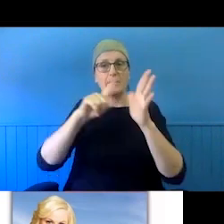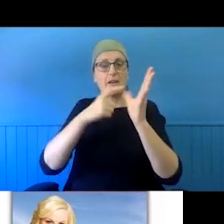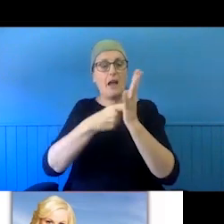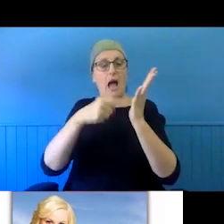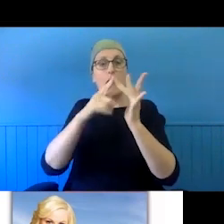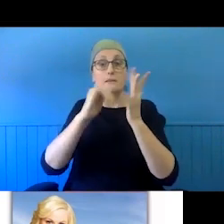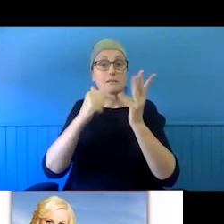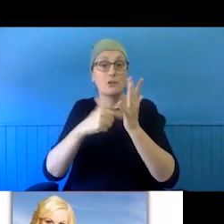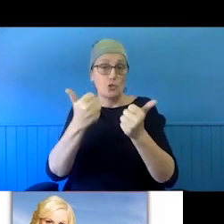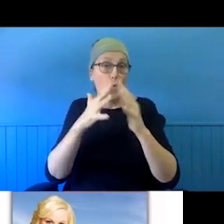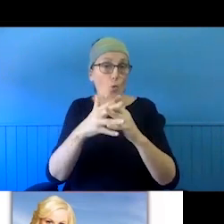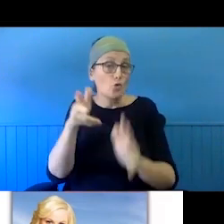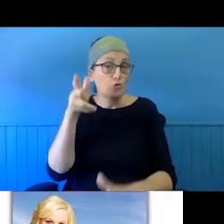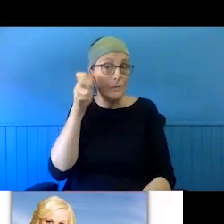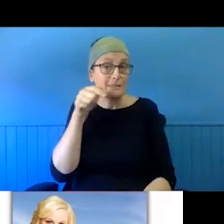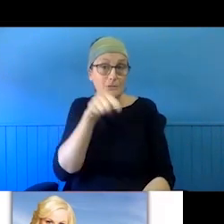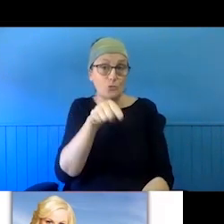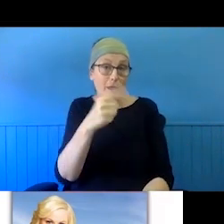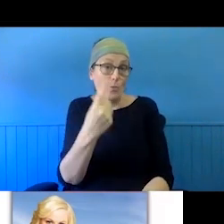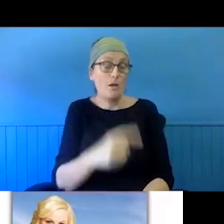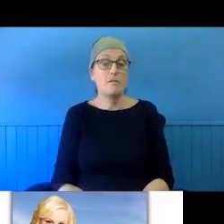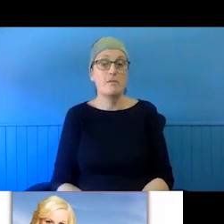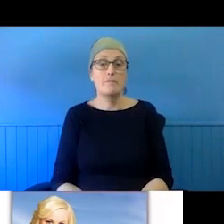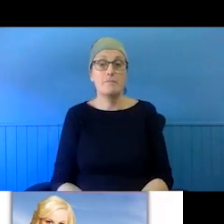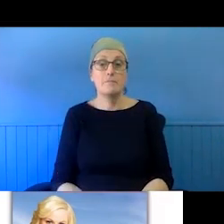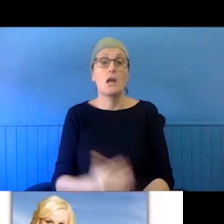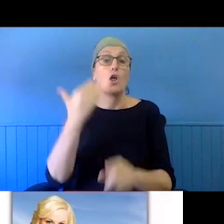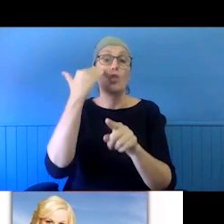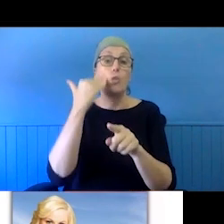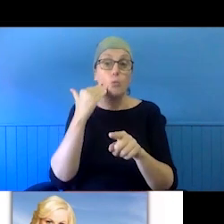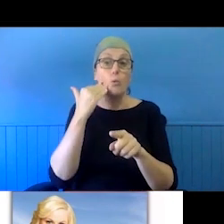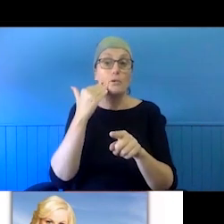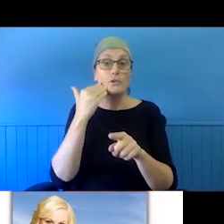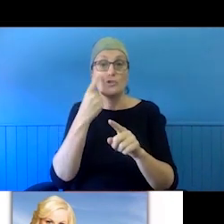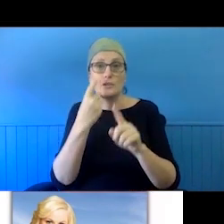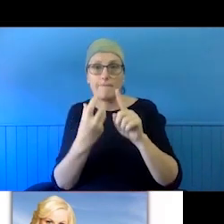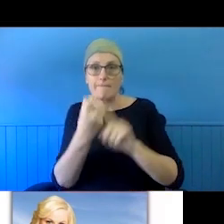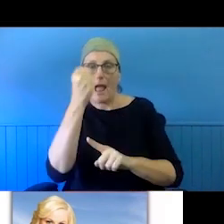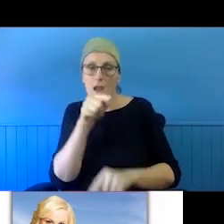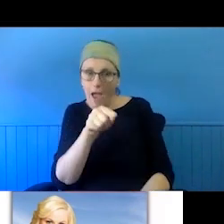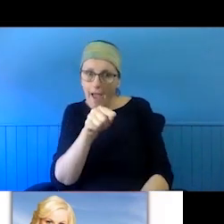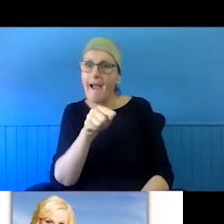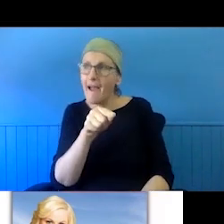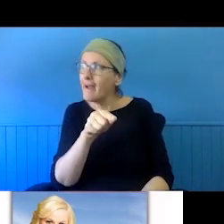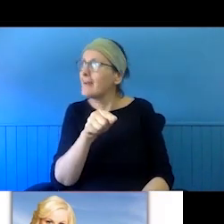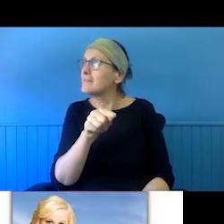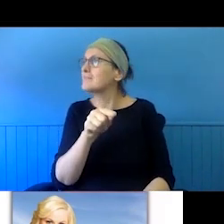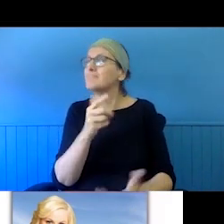particular time. She found a niche, a need, that isn't necessarily obvious in terms of creating the very biggest podcast, but suddenly,